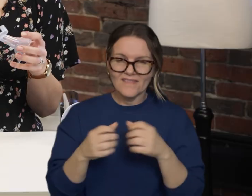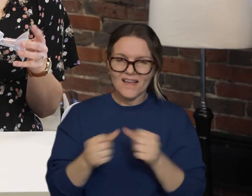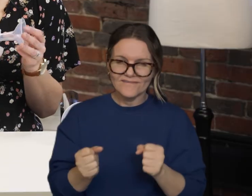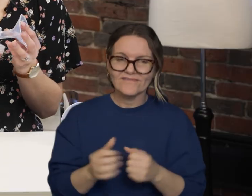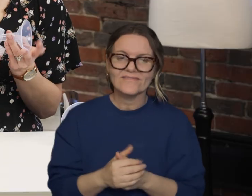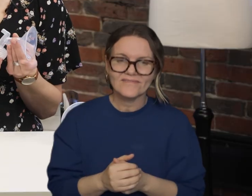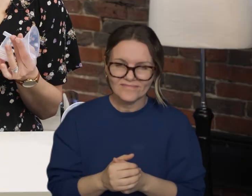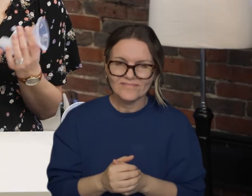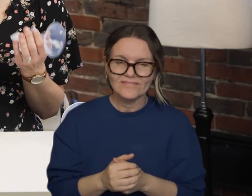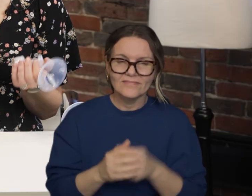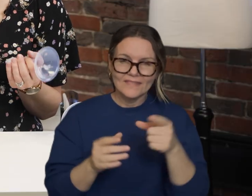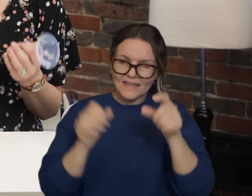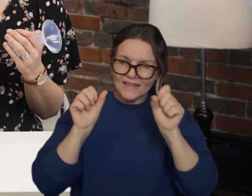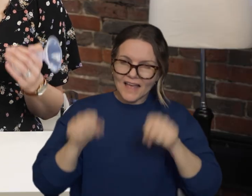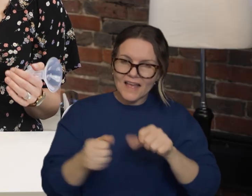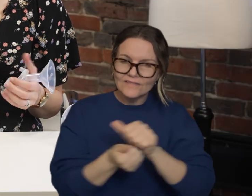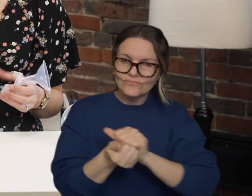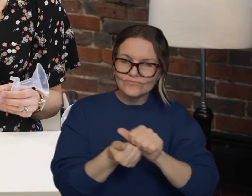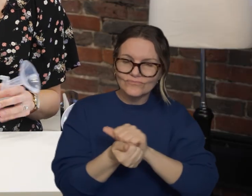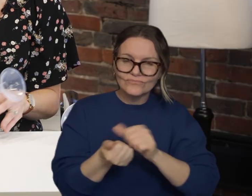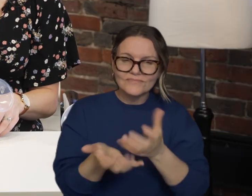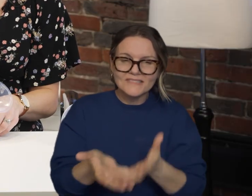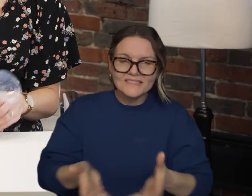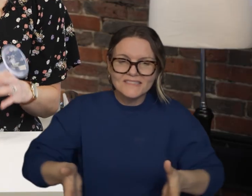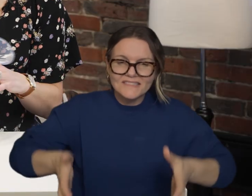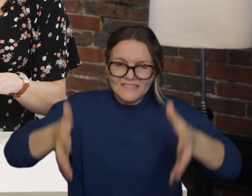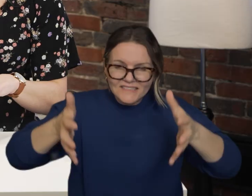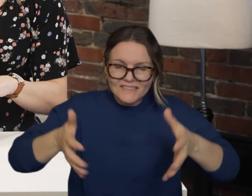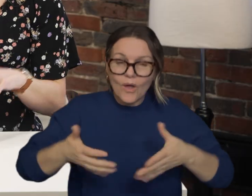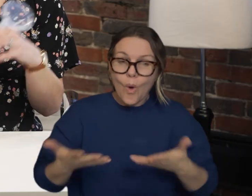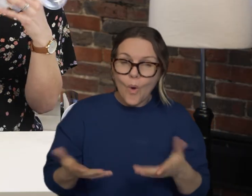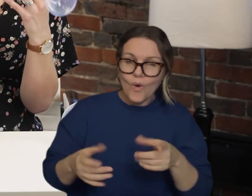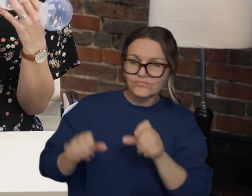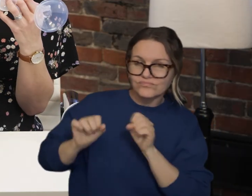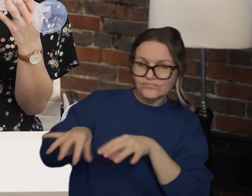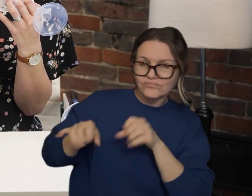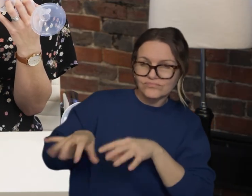the two options are the sink and the dishwasher before either you're going to take your separated